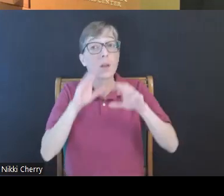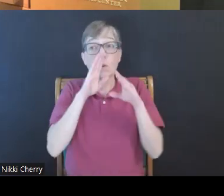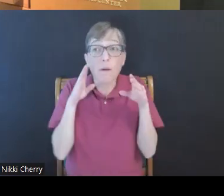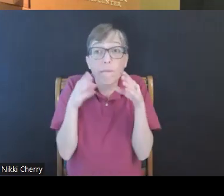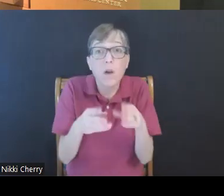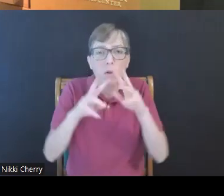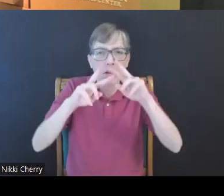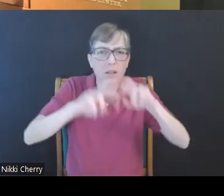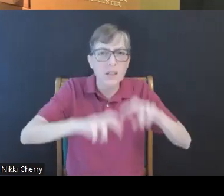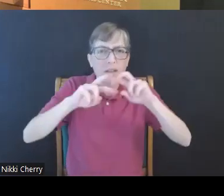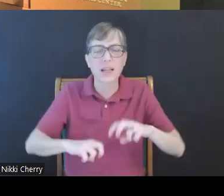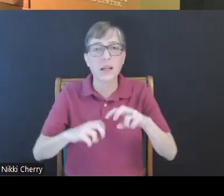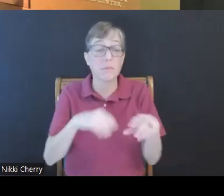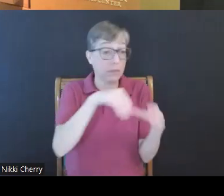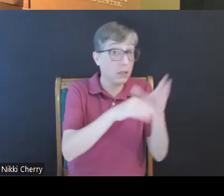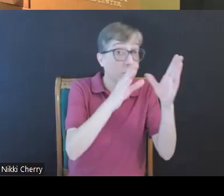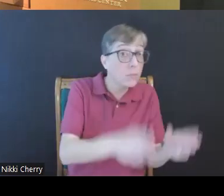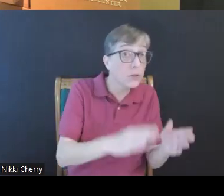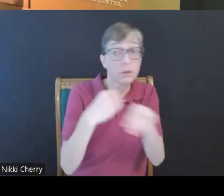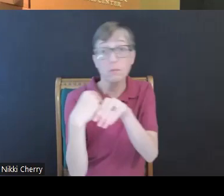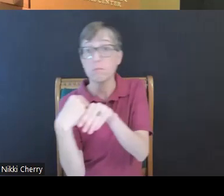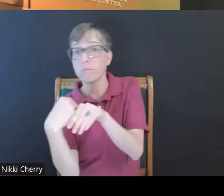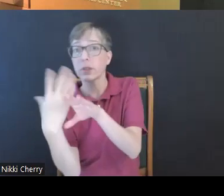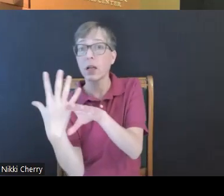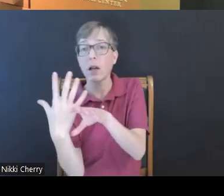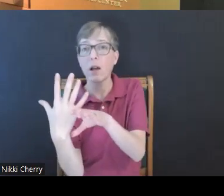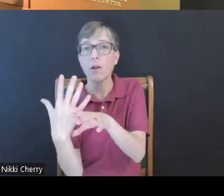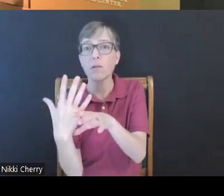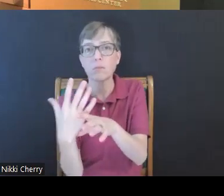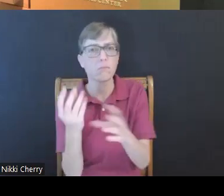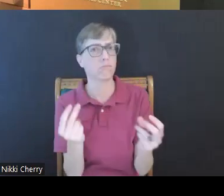I could find 10 or 15 minutes you know is this a bipolar depression or is this unipolar depression